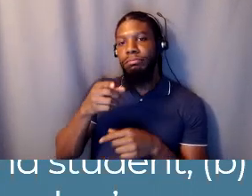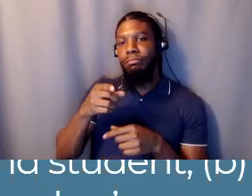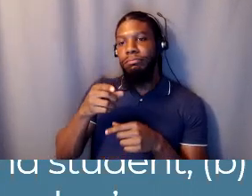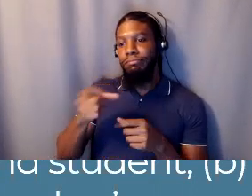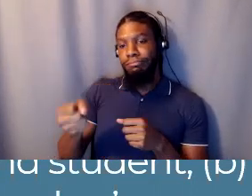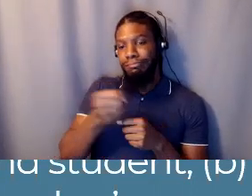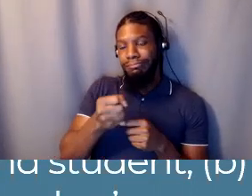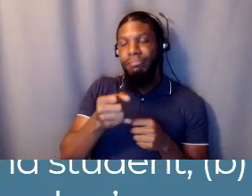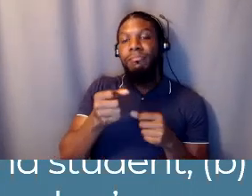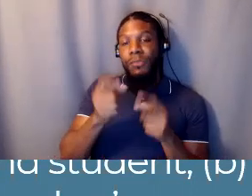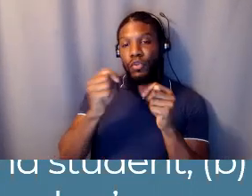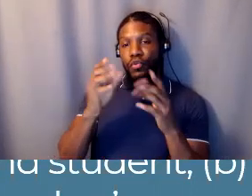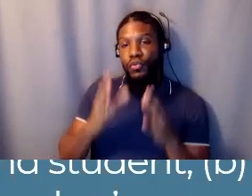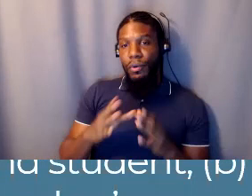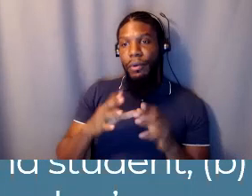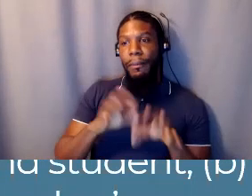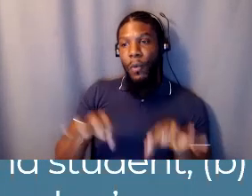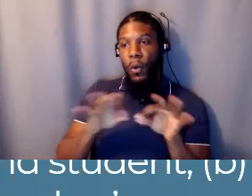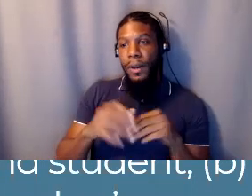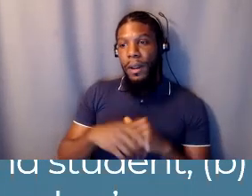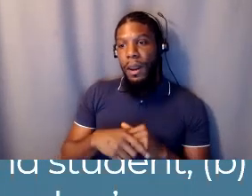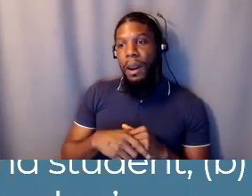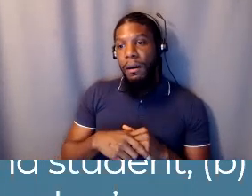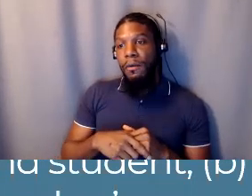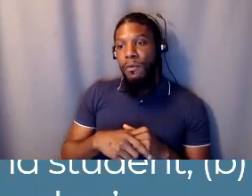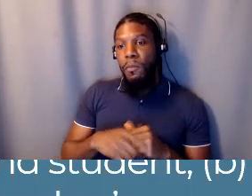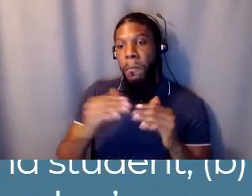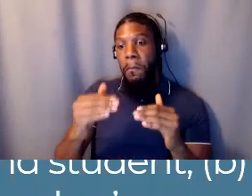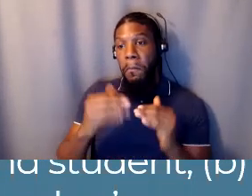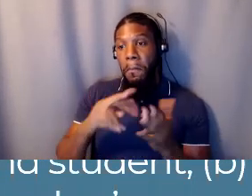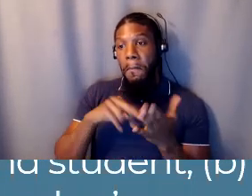So I remember thinking that 20 years ago: